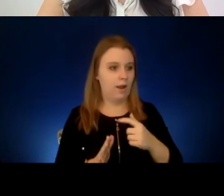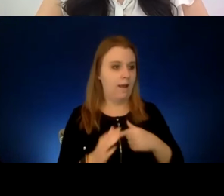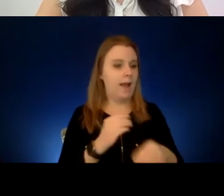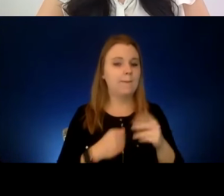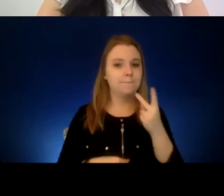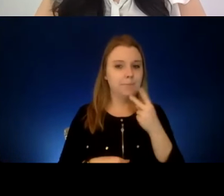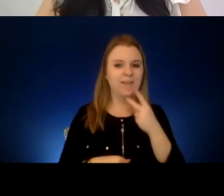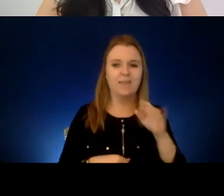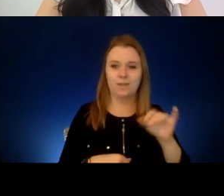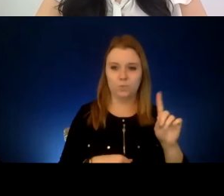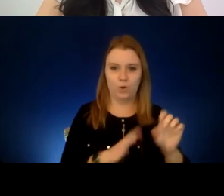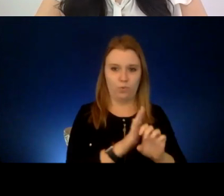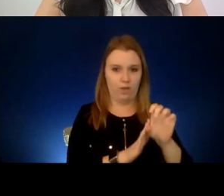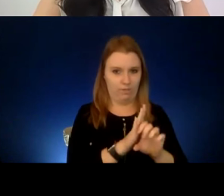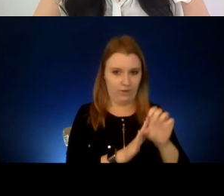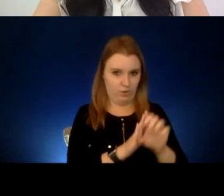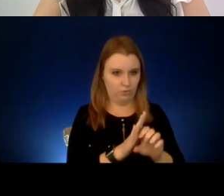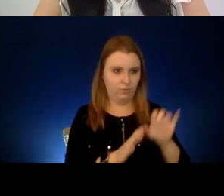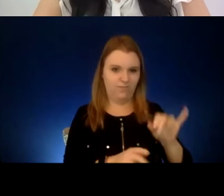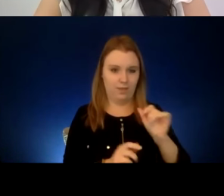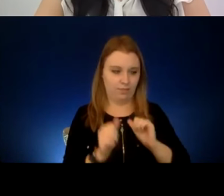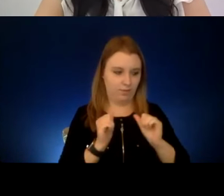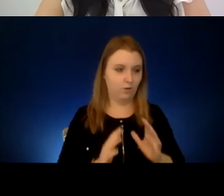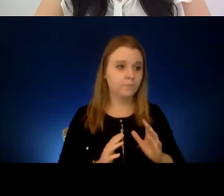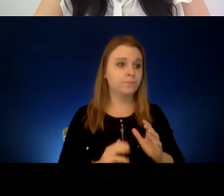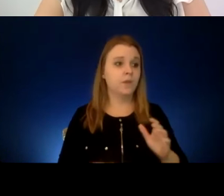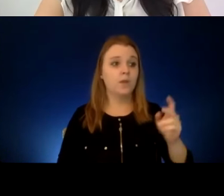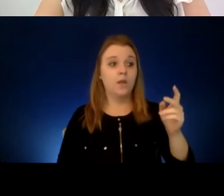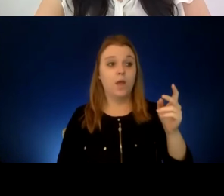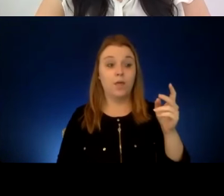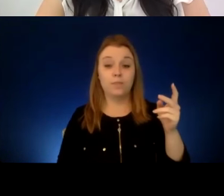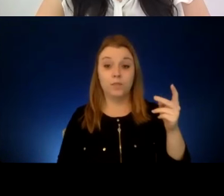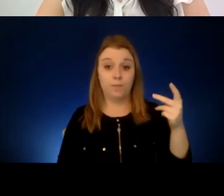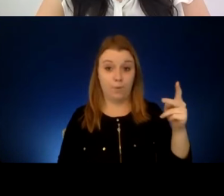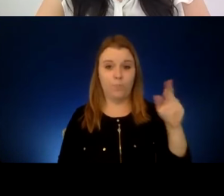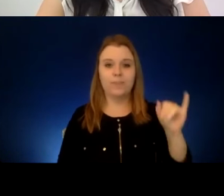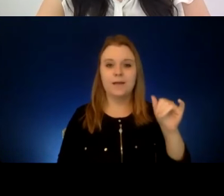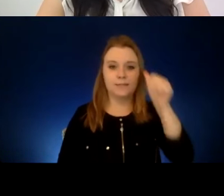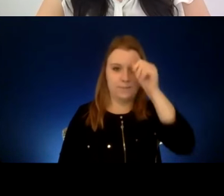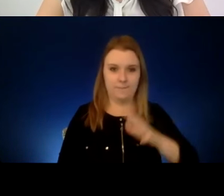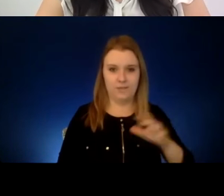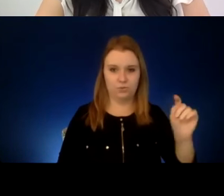that's where the elevator is in this theater, and this purple is where the men's restroom is. It's the same on the opposite side,